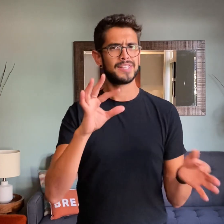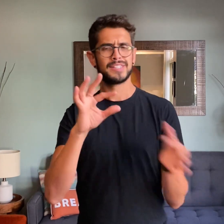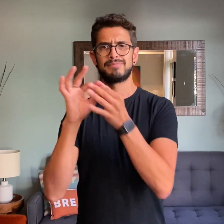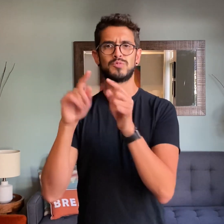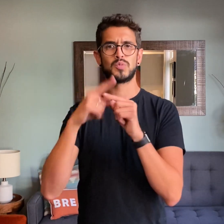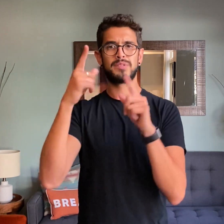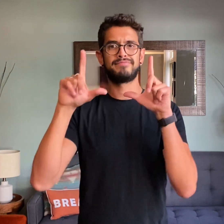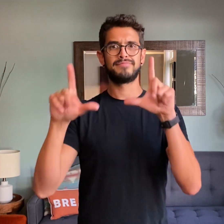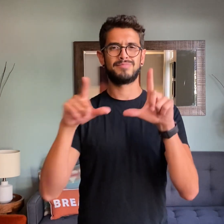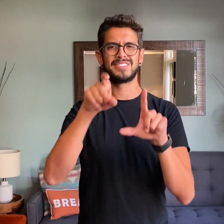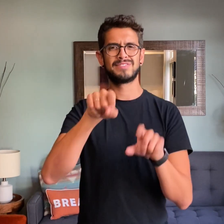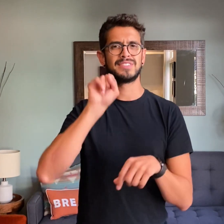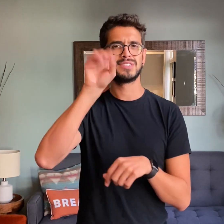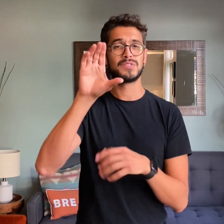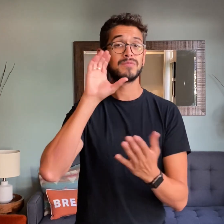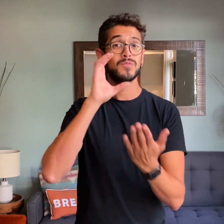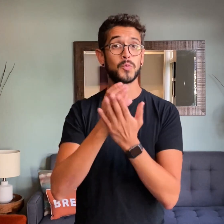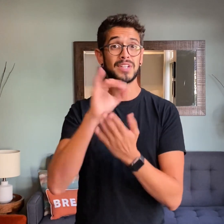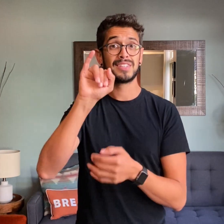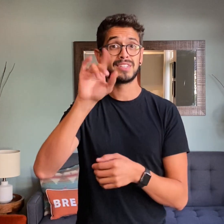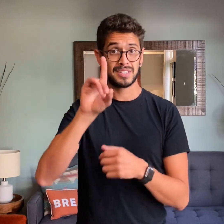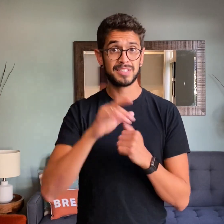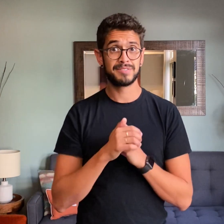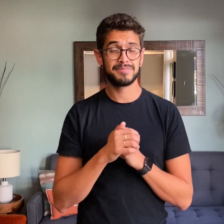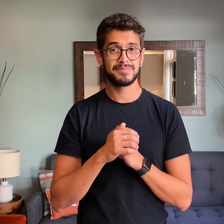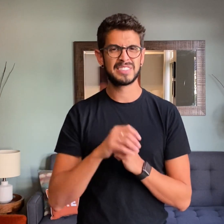to a page to send your photo ID